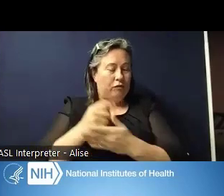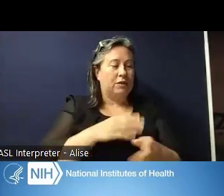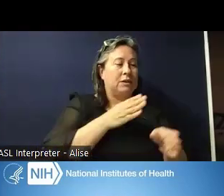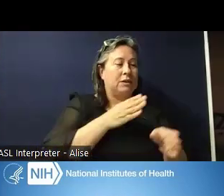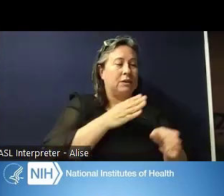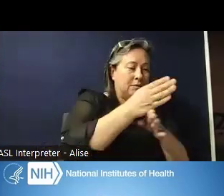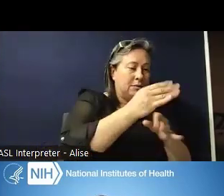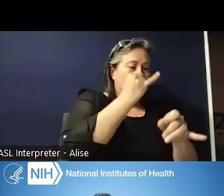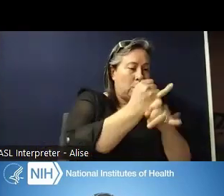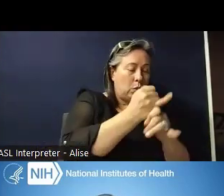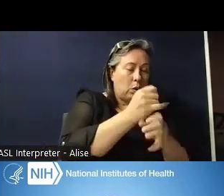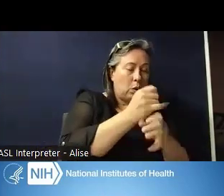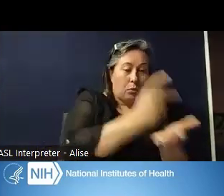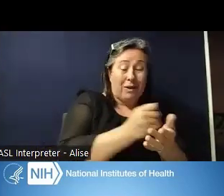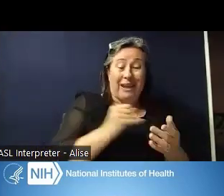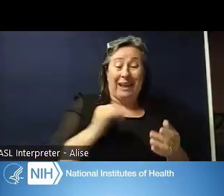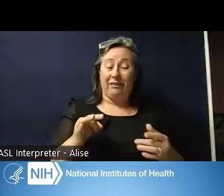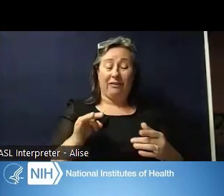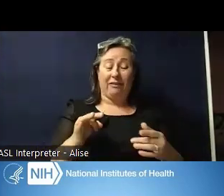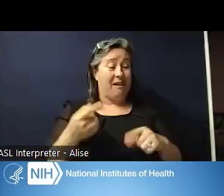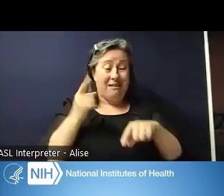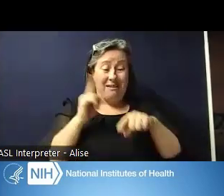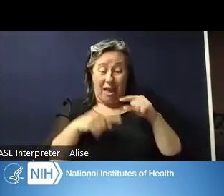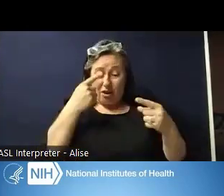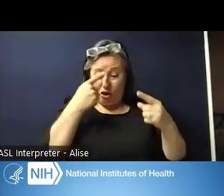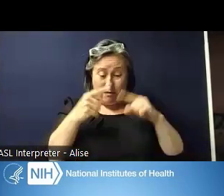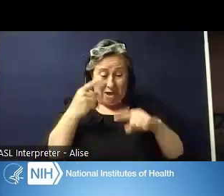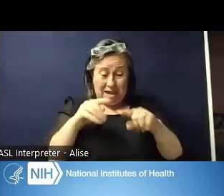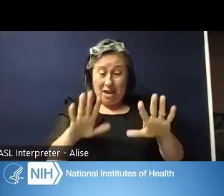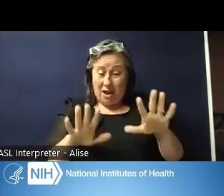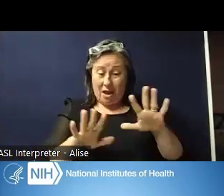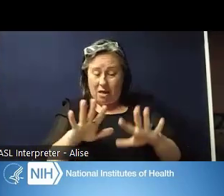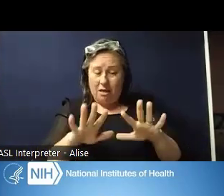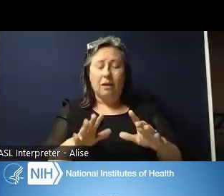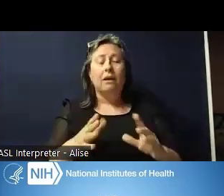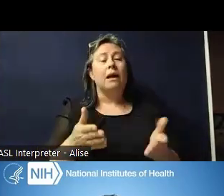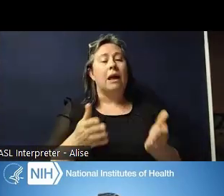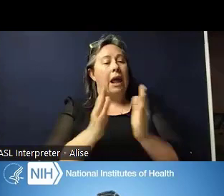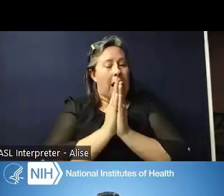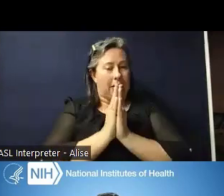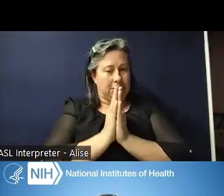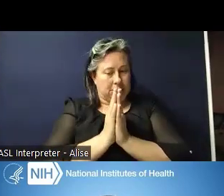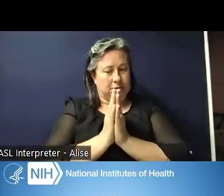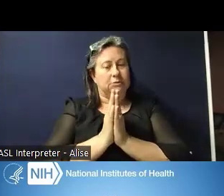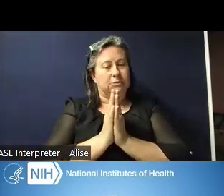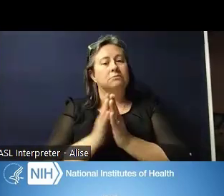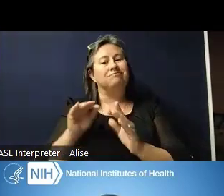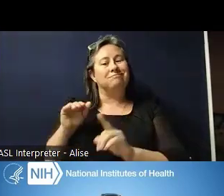and where agreement cannot be made, we do ask that you engage the institute or center for support.